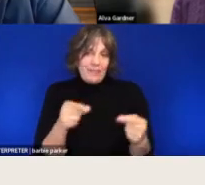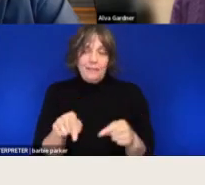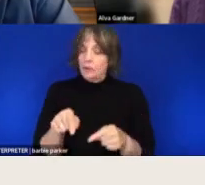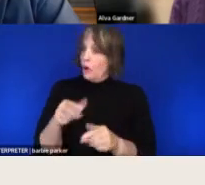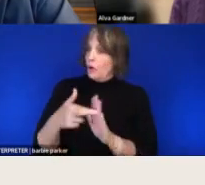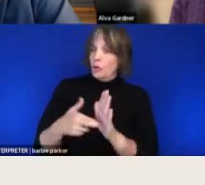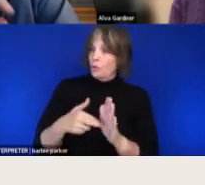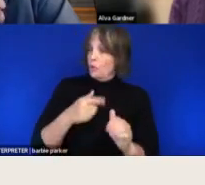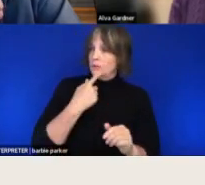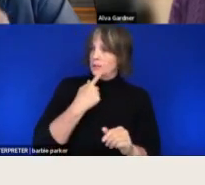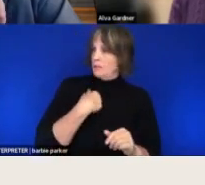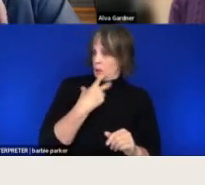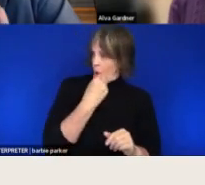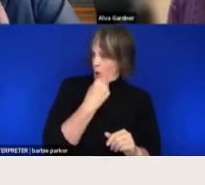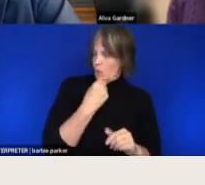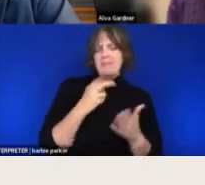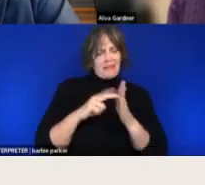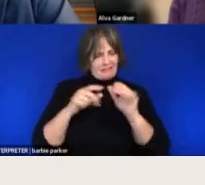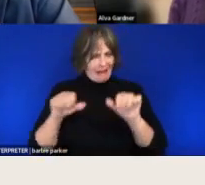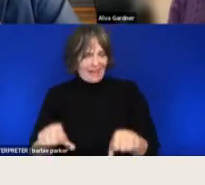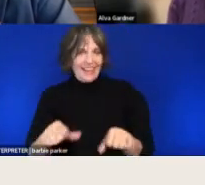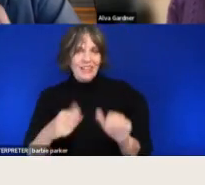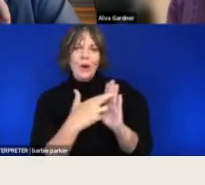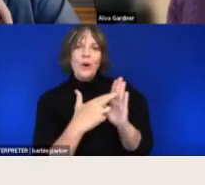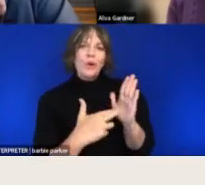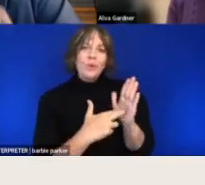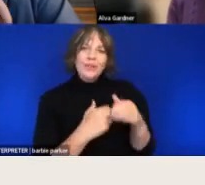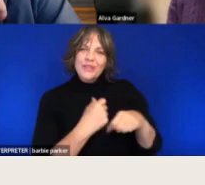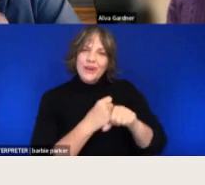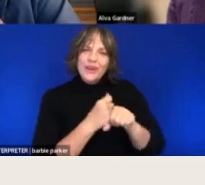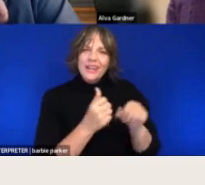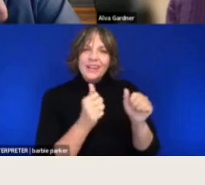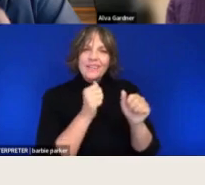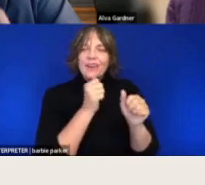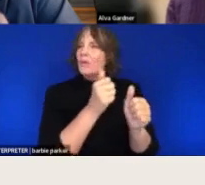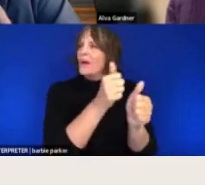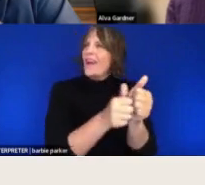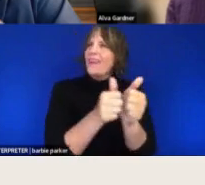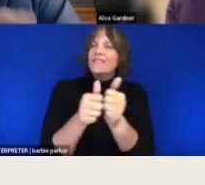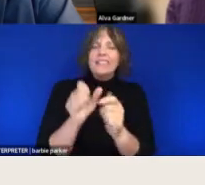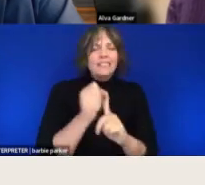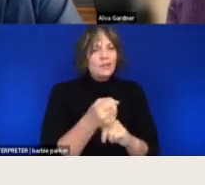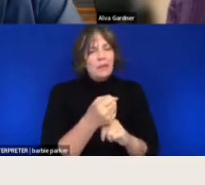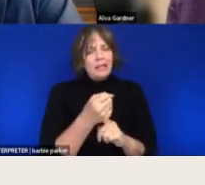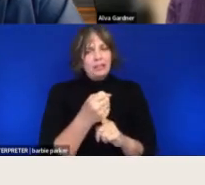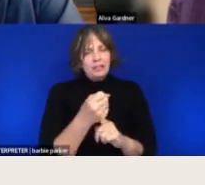can do it. Rules are created, not with every single situation in mind. It's impossible to do